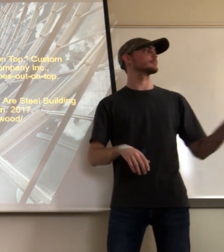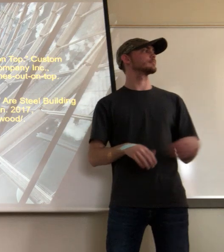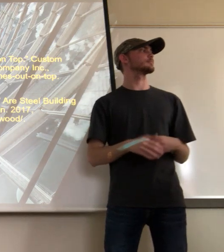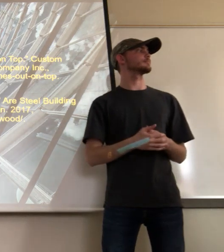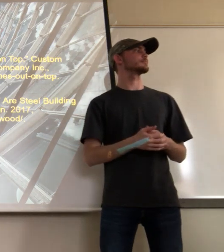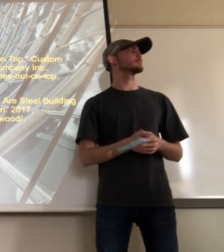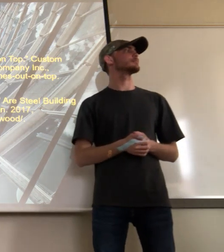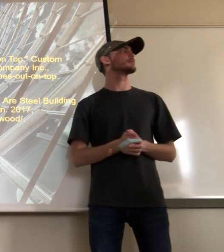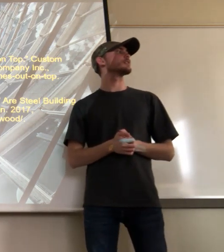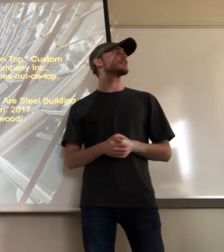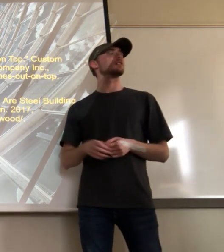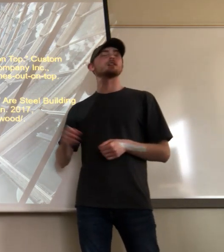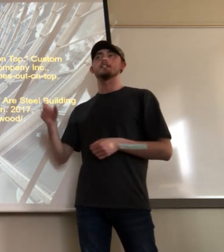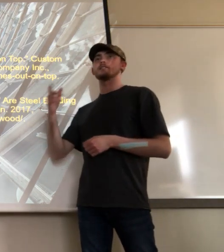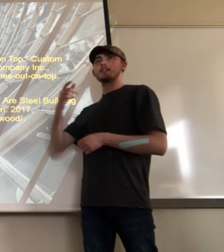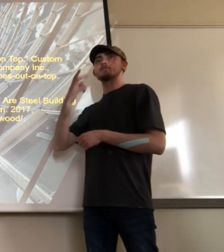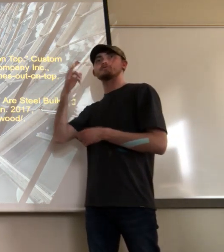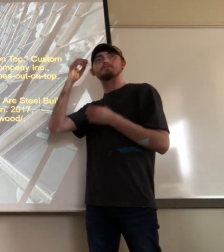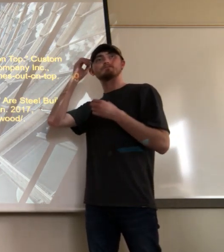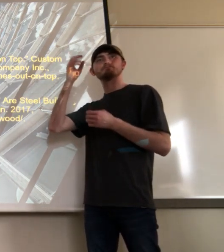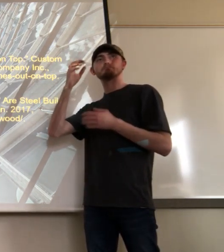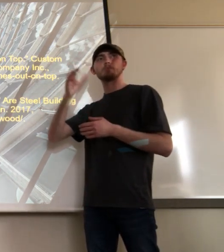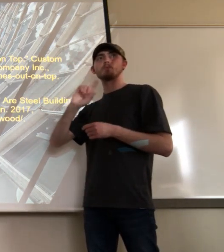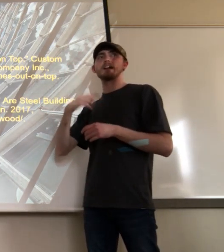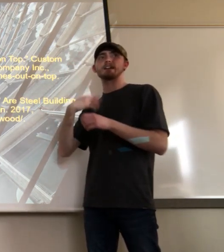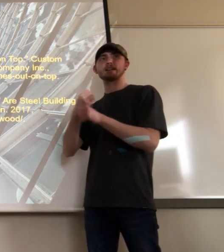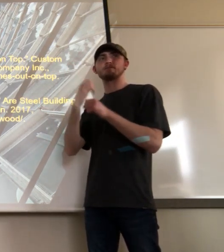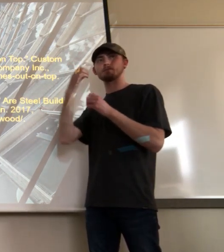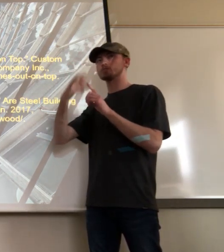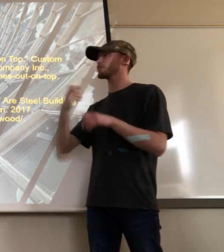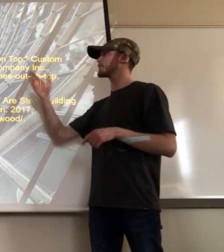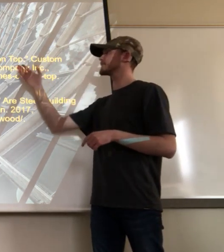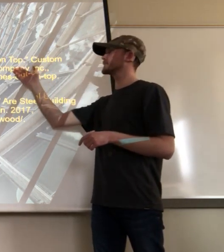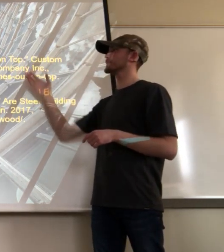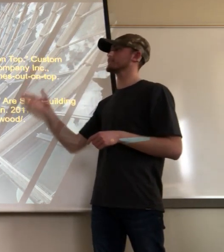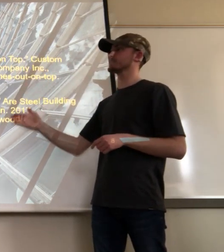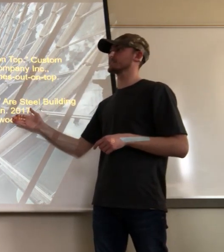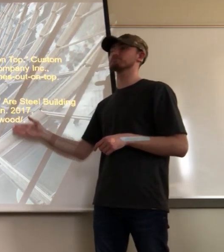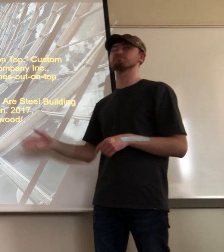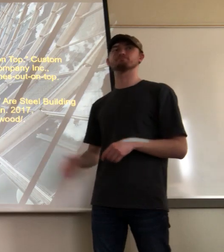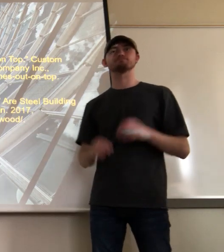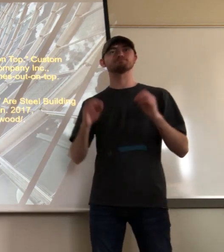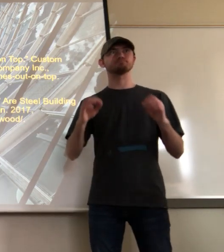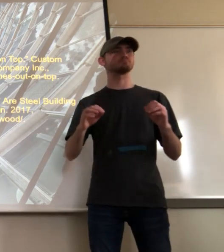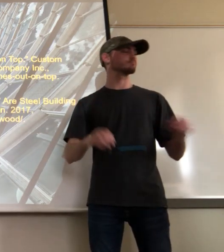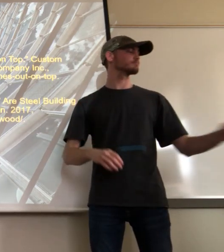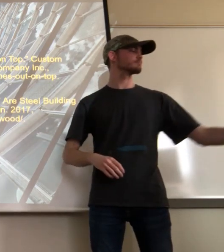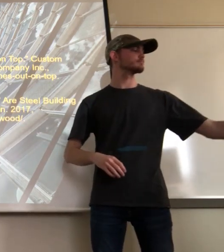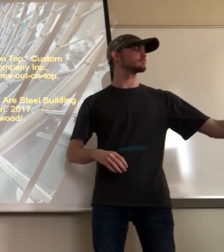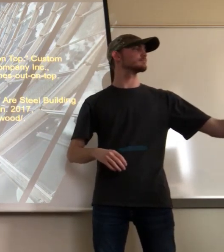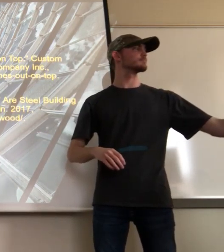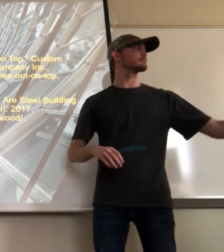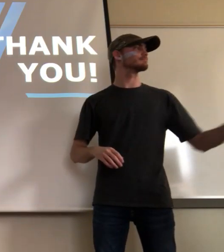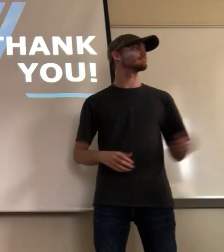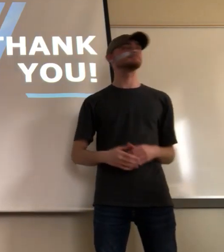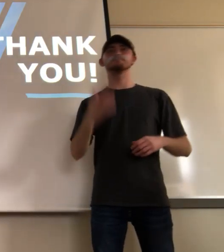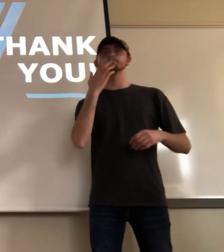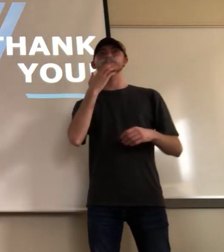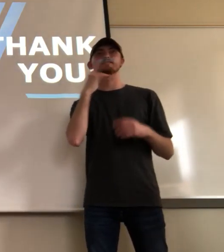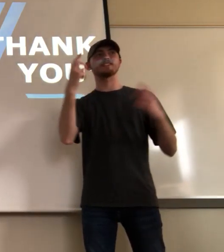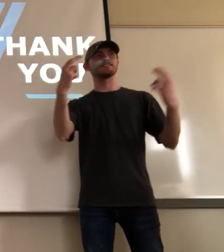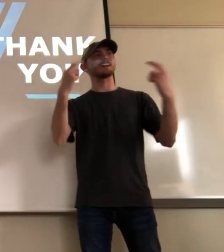However, the wood are much cheaper because it cost less to pay for labor than steel.